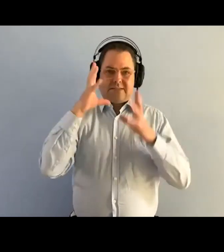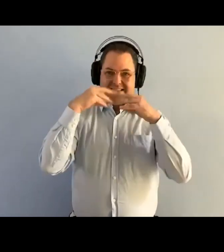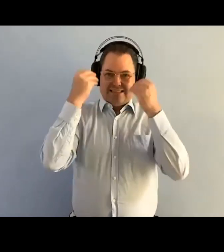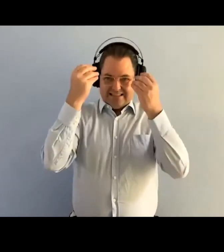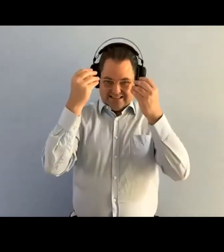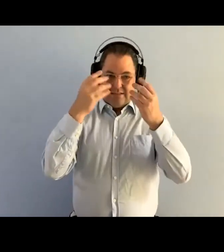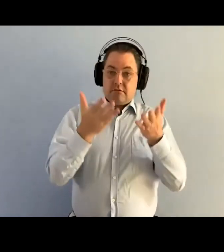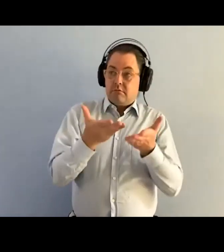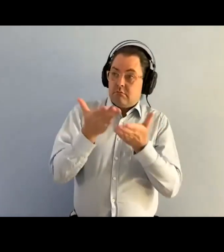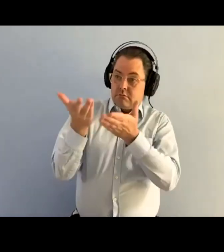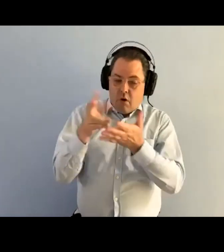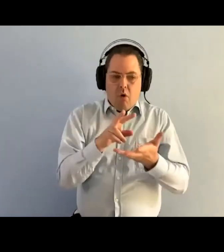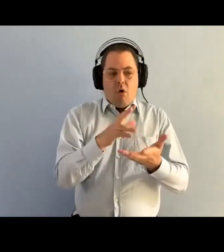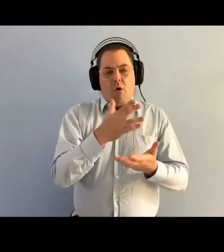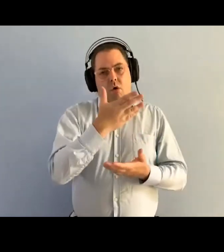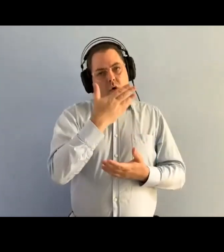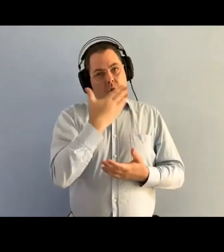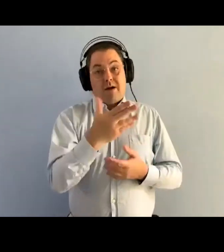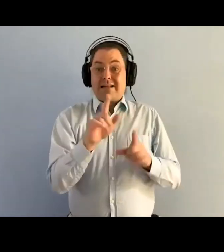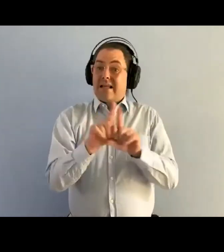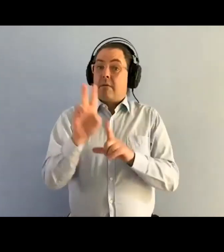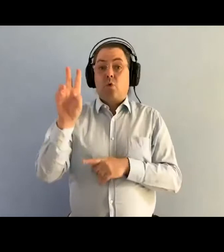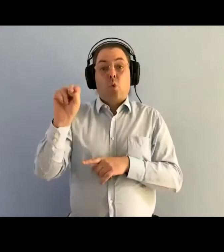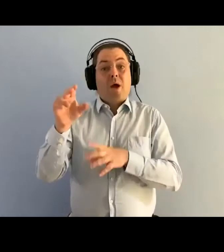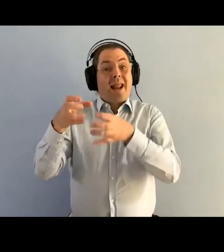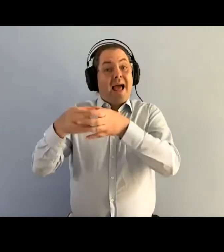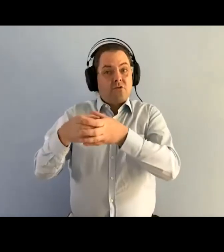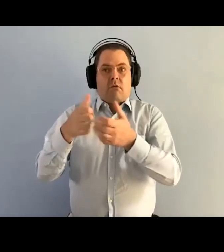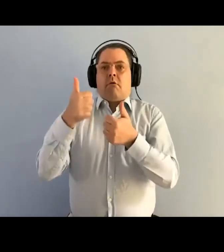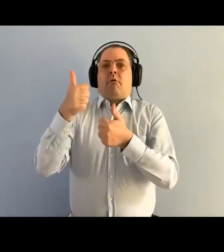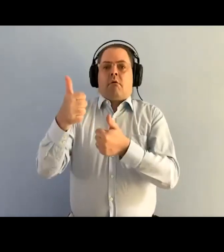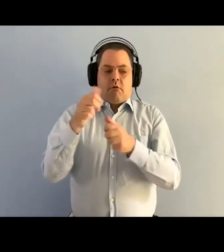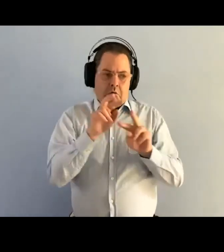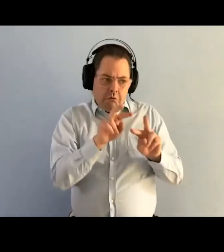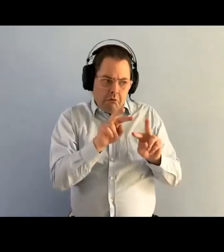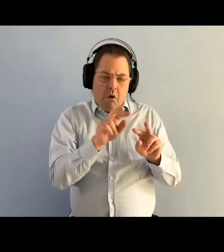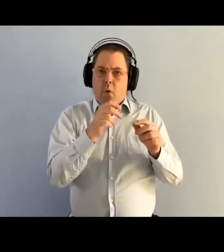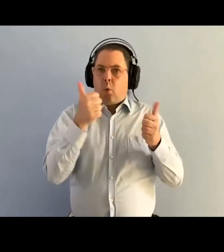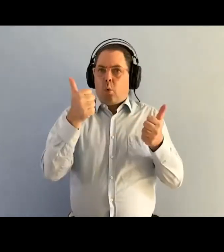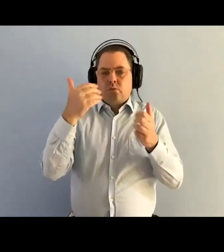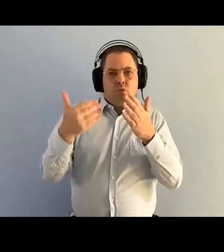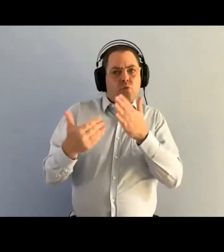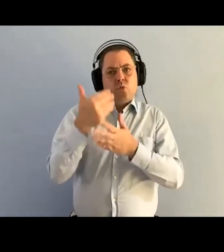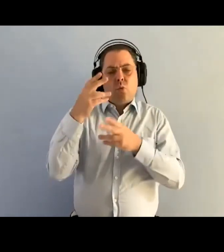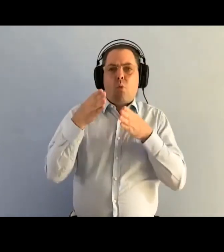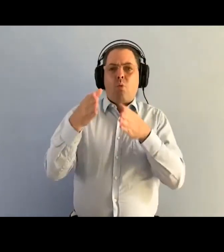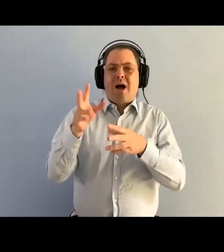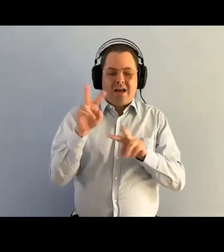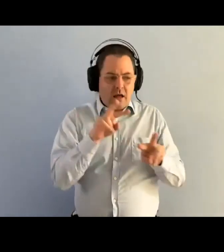, so these initiatives were highly appreciated by the government of Nepal, even UN agencies